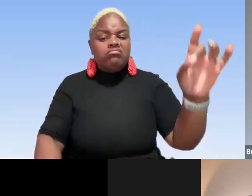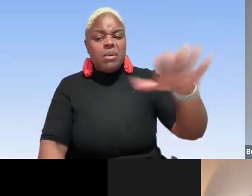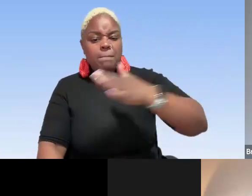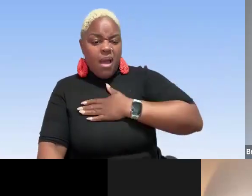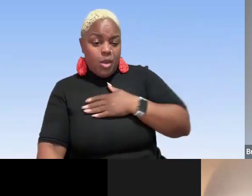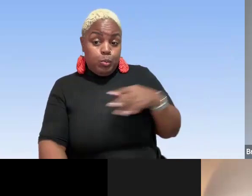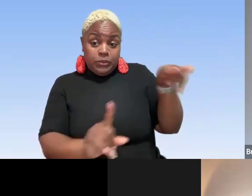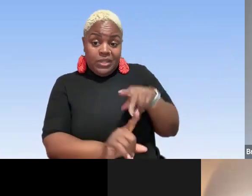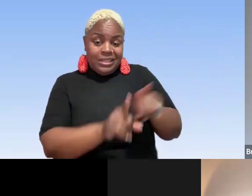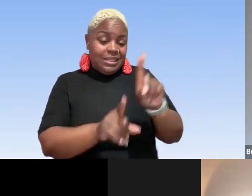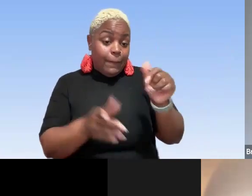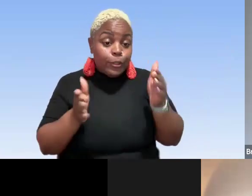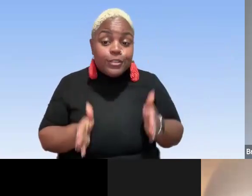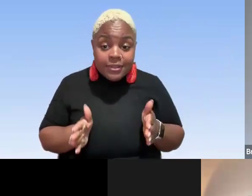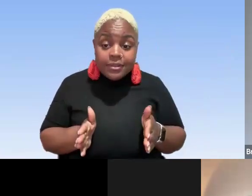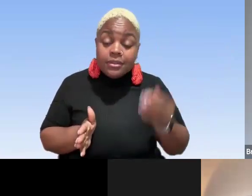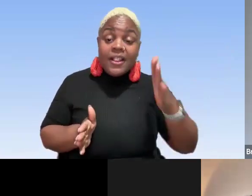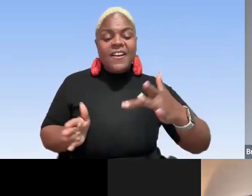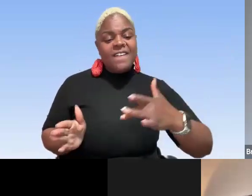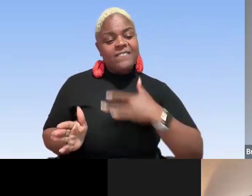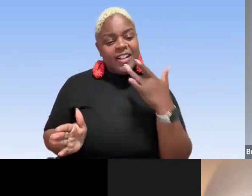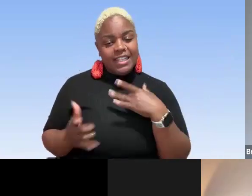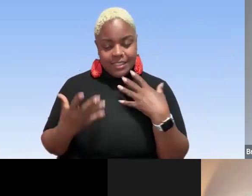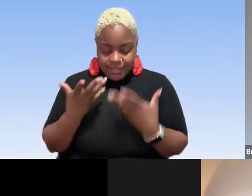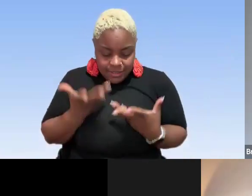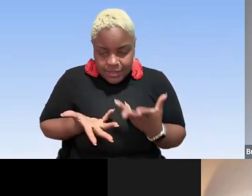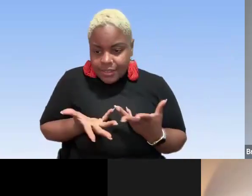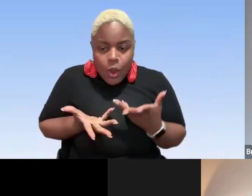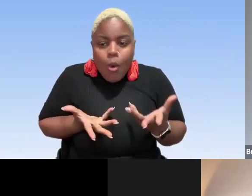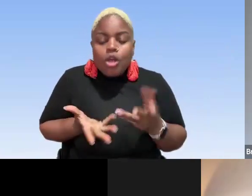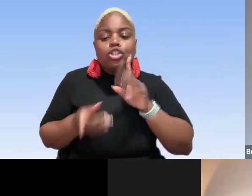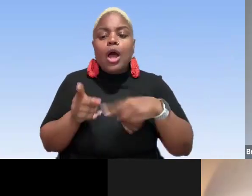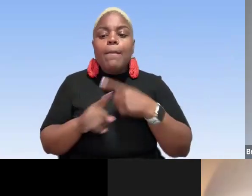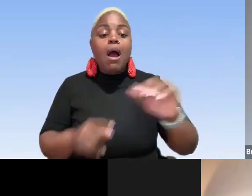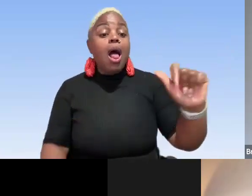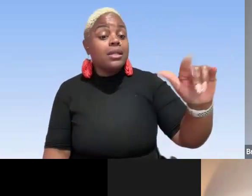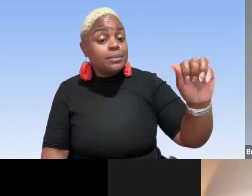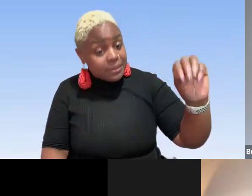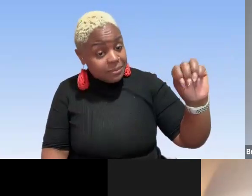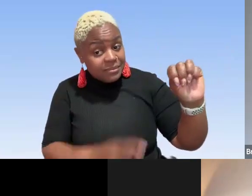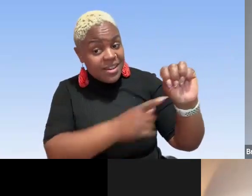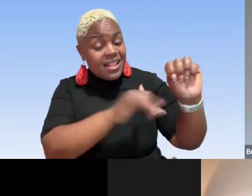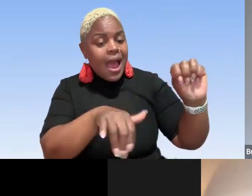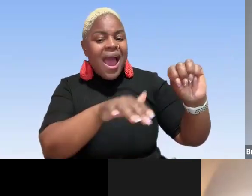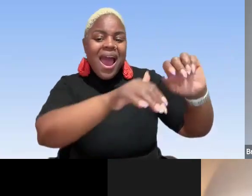on how it feels, um, you know, when we talk about ableism, and how it shows up in, in our relationships.